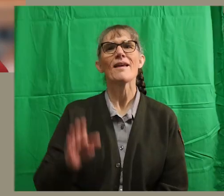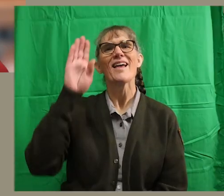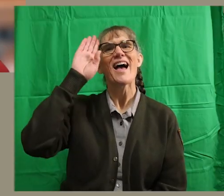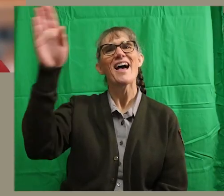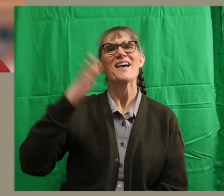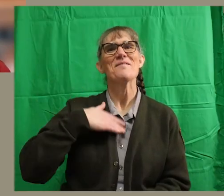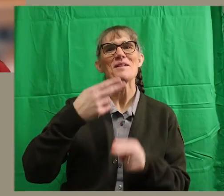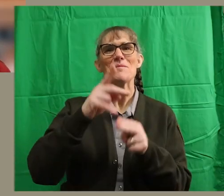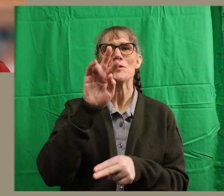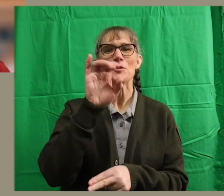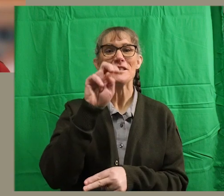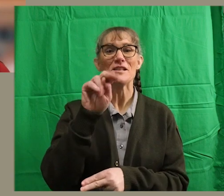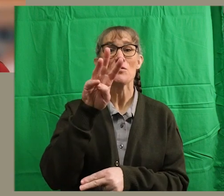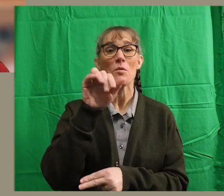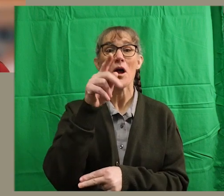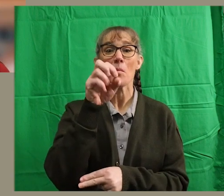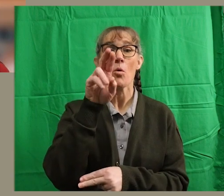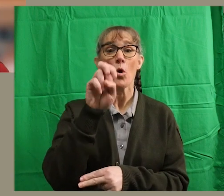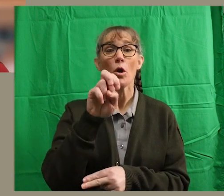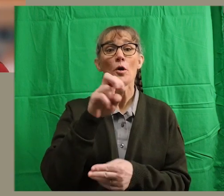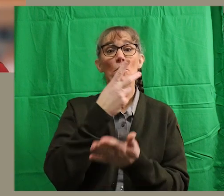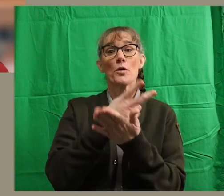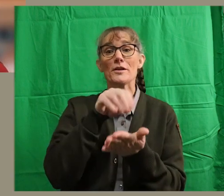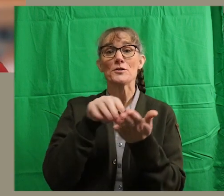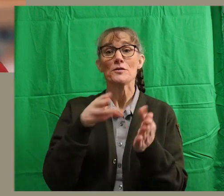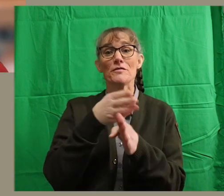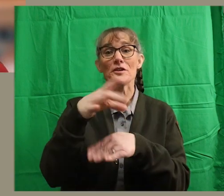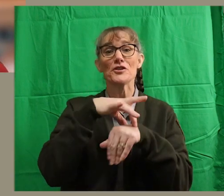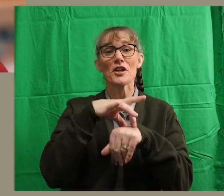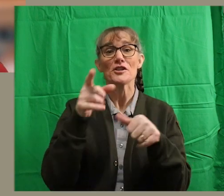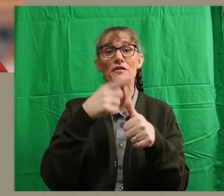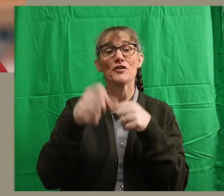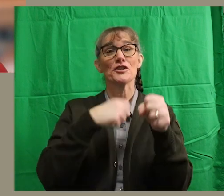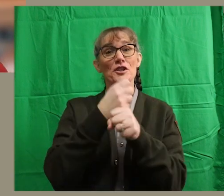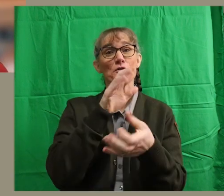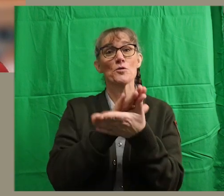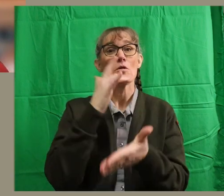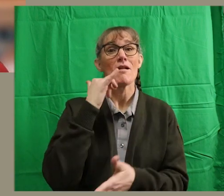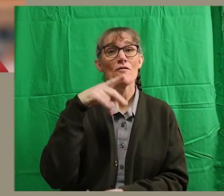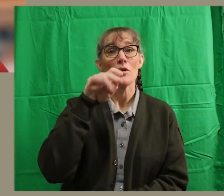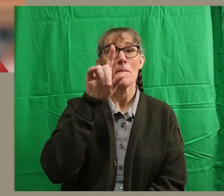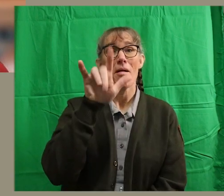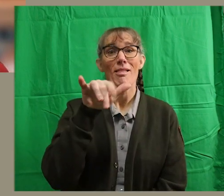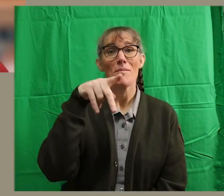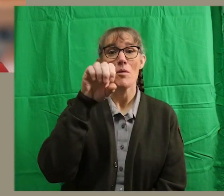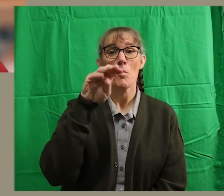Hello. My name is Kristin Watmore and I'm a first-year graduate student in geology at Cal Poly Pomona in Southern California.